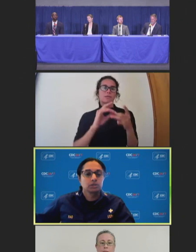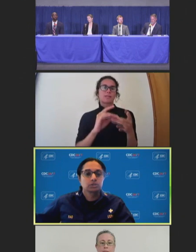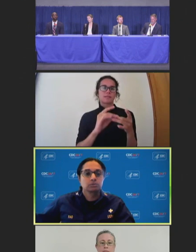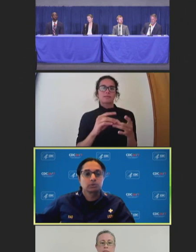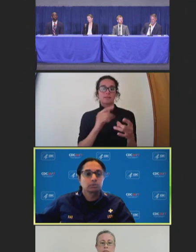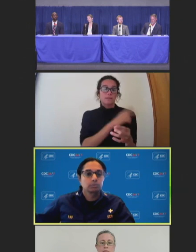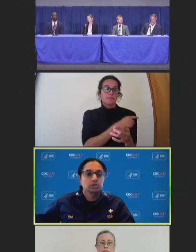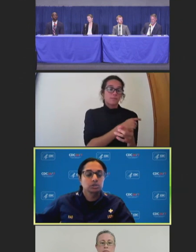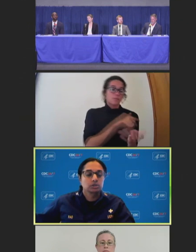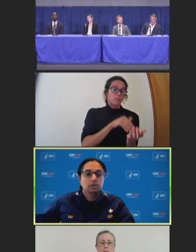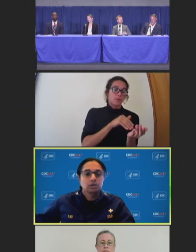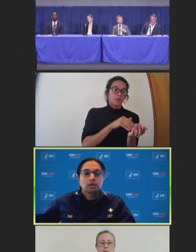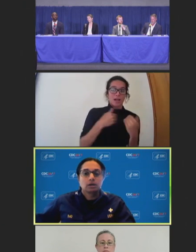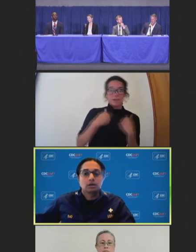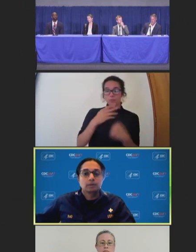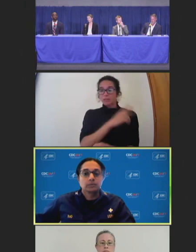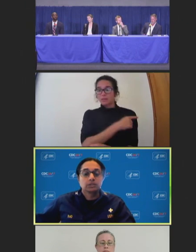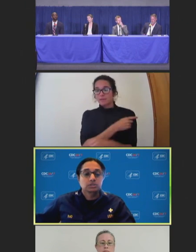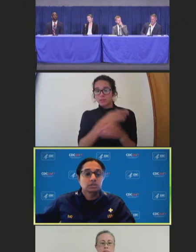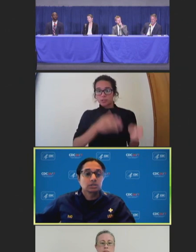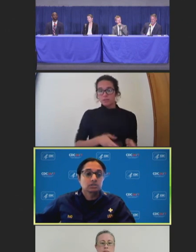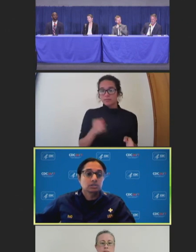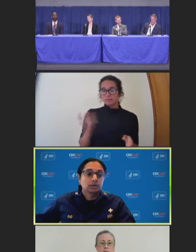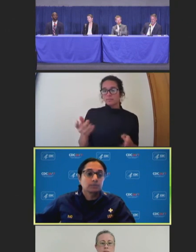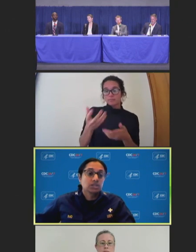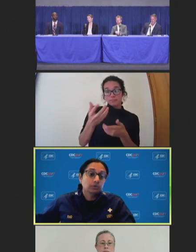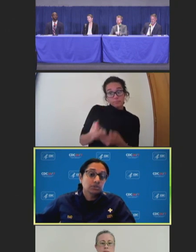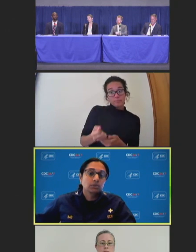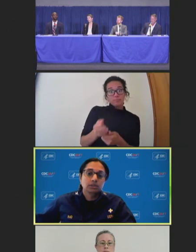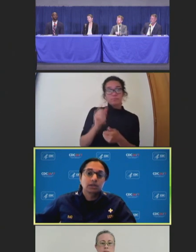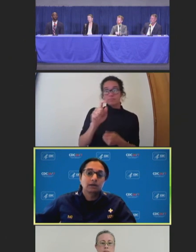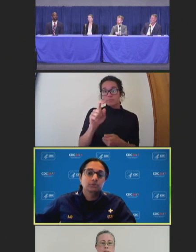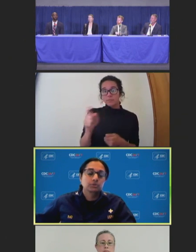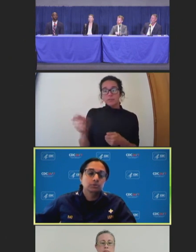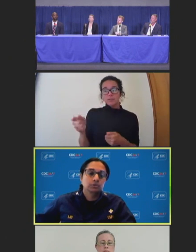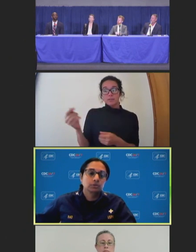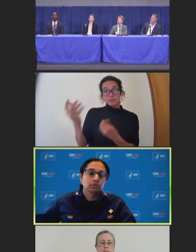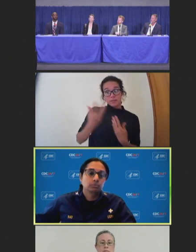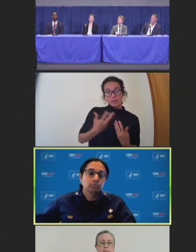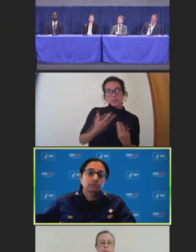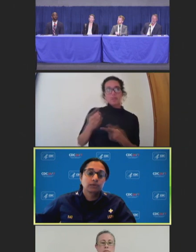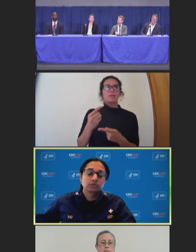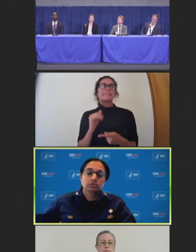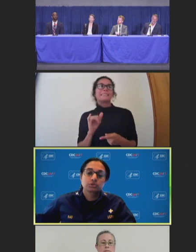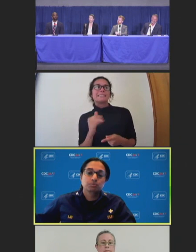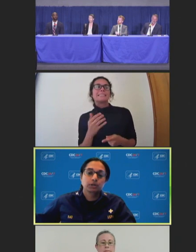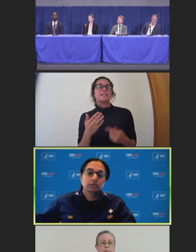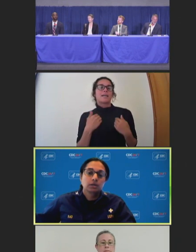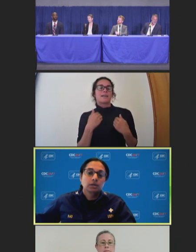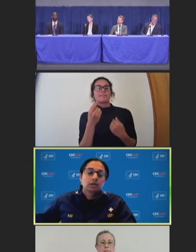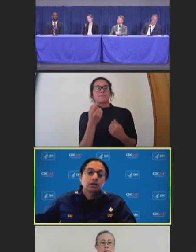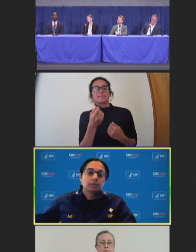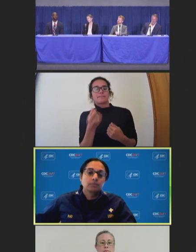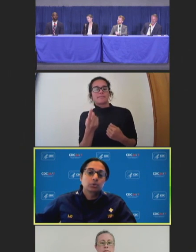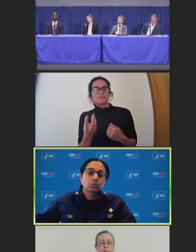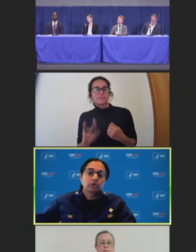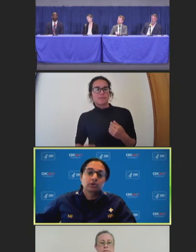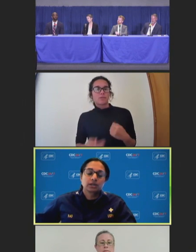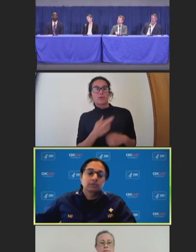patient whether the patient tells them that they have certain risk factors. But the wording of the